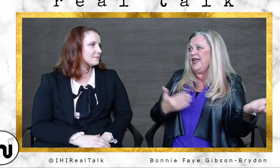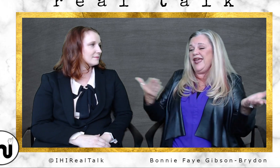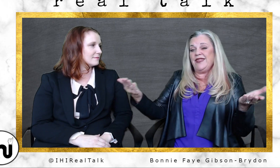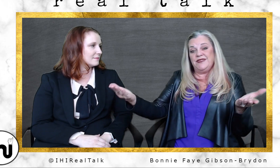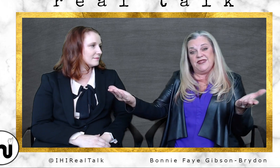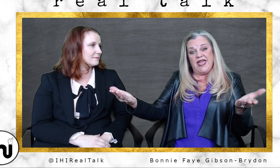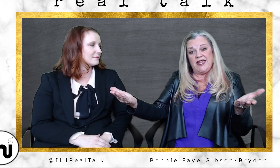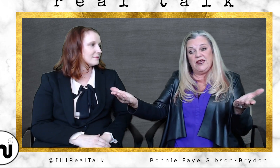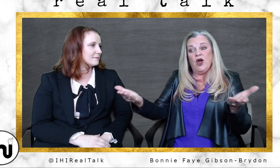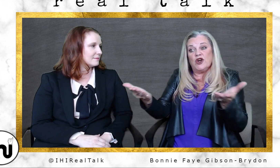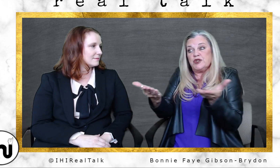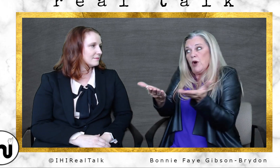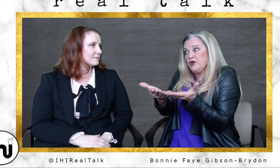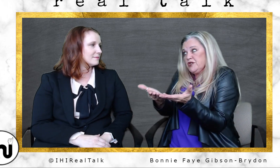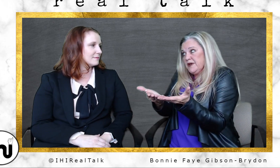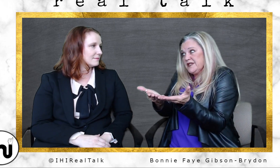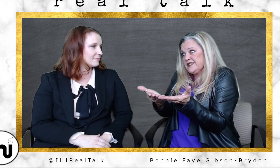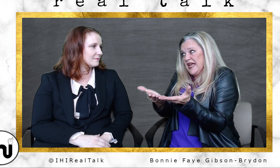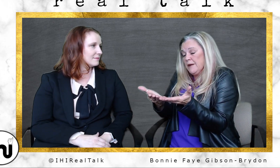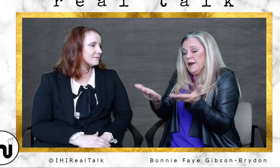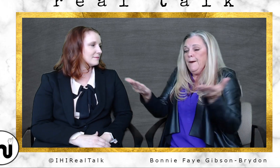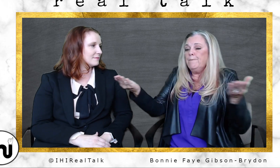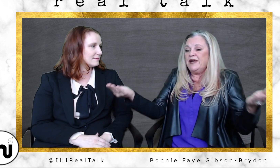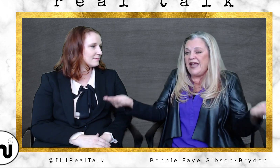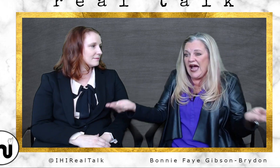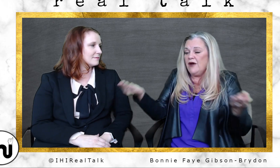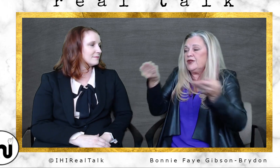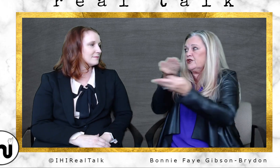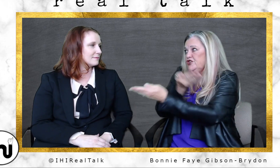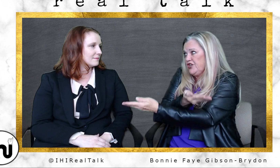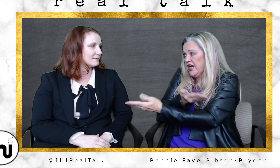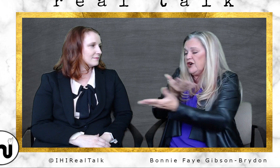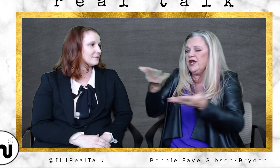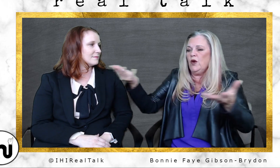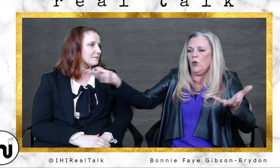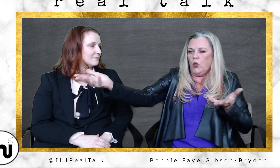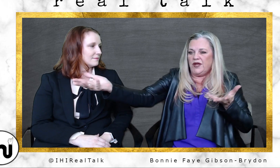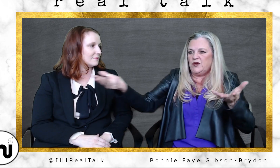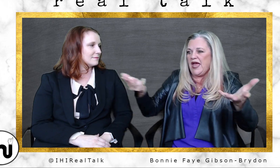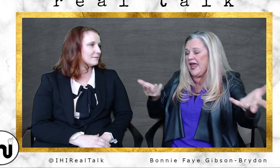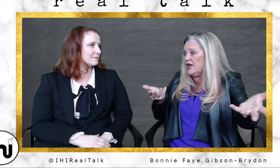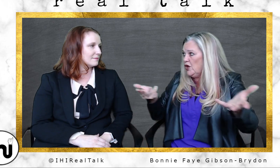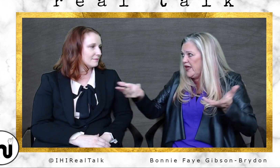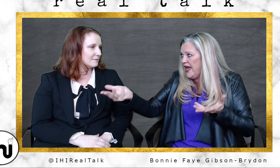they are supposed to be the same but how they're shared, what angle they have,